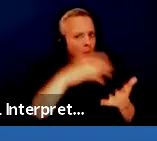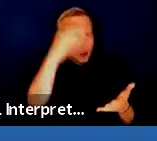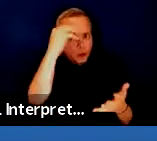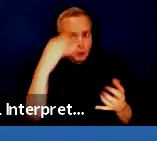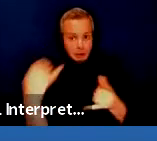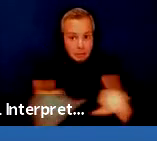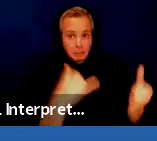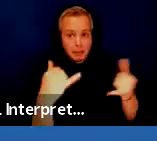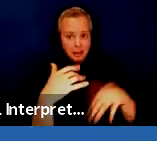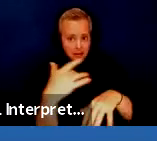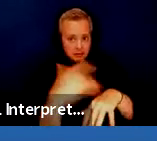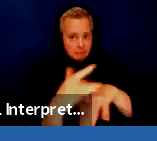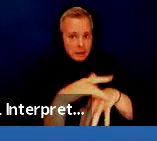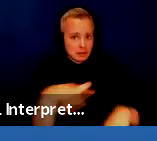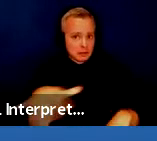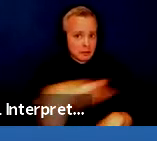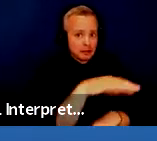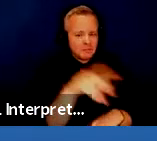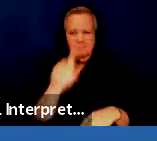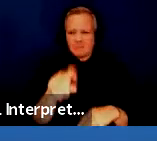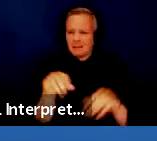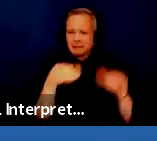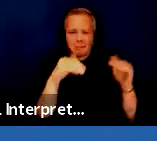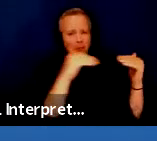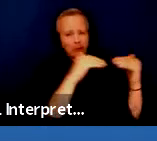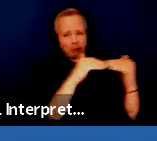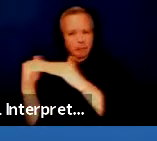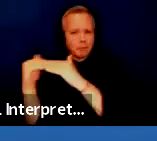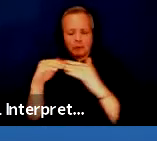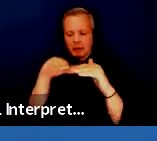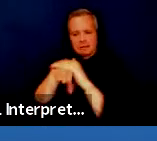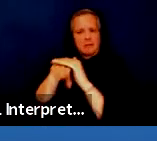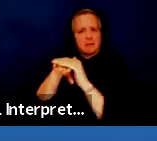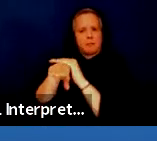FOR EVERYONE EVERYWHERE SO THAT WE CAN ALL FULLY PARTICIPATE.